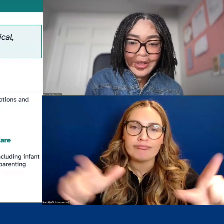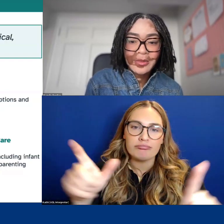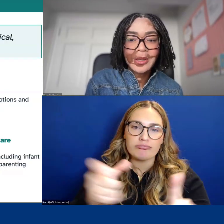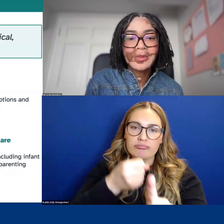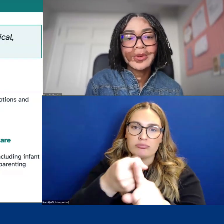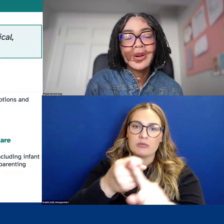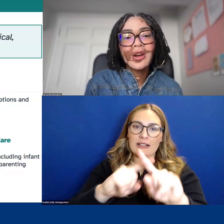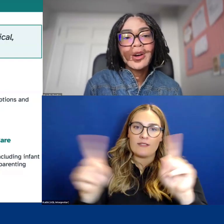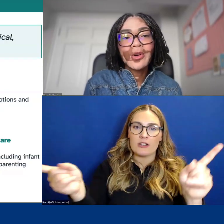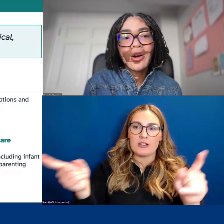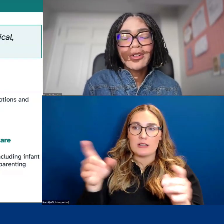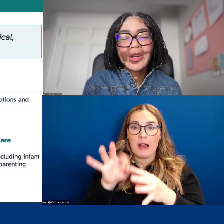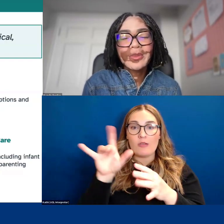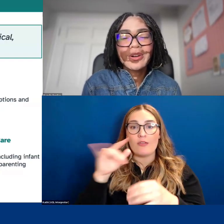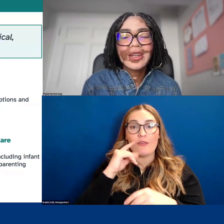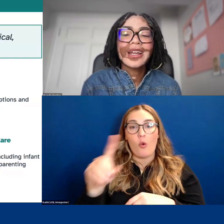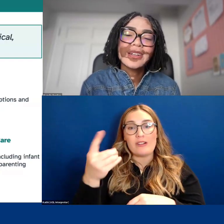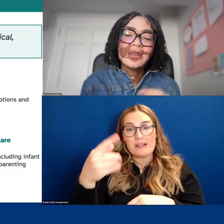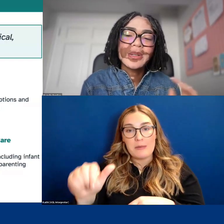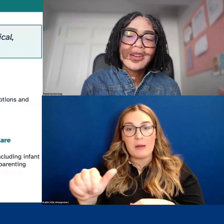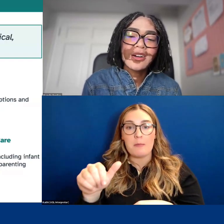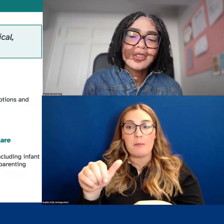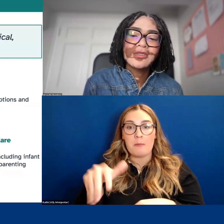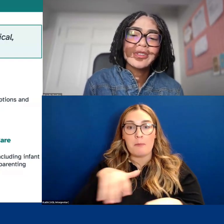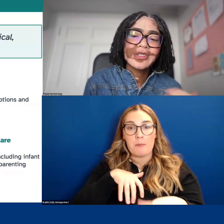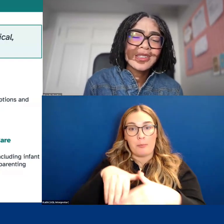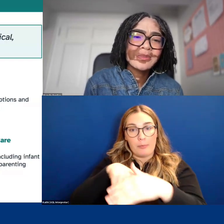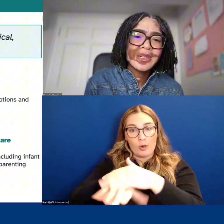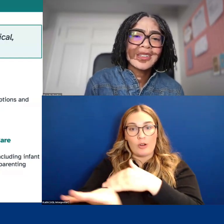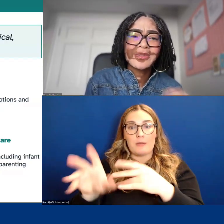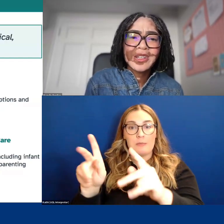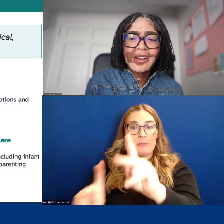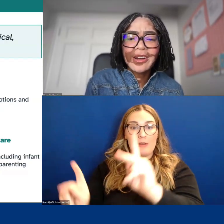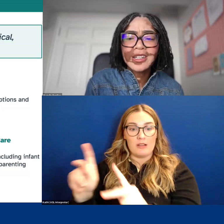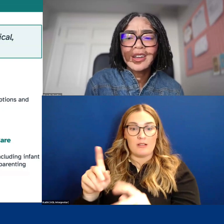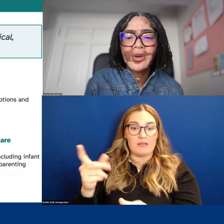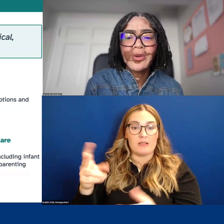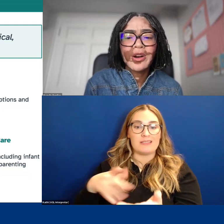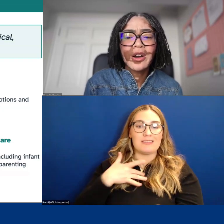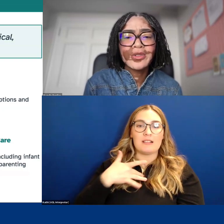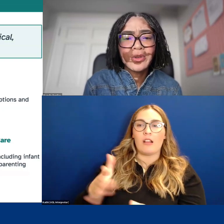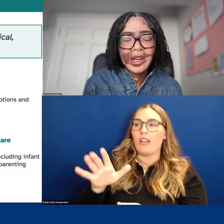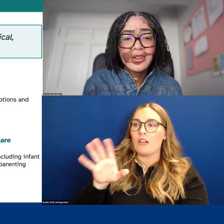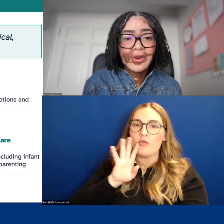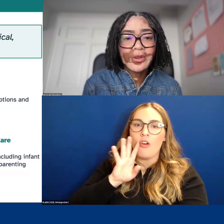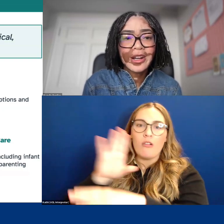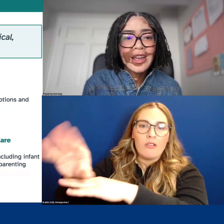birthing people who are already more likely to be talked over, dismissed, redirected, or ignored.